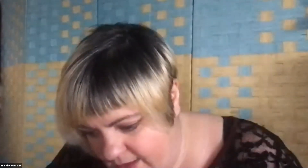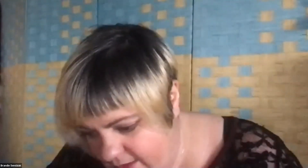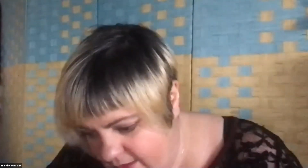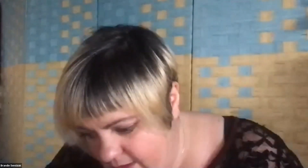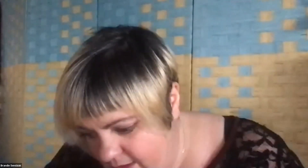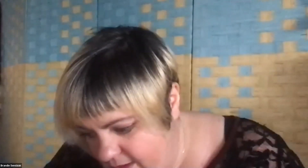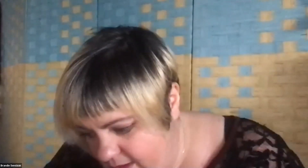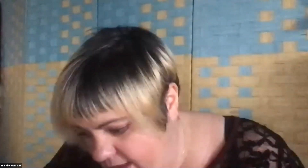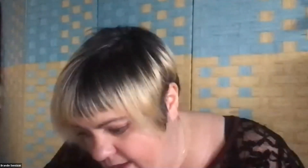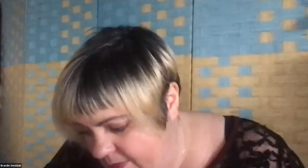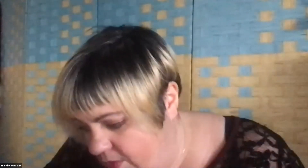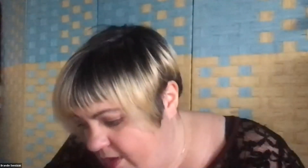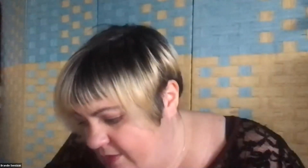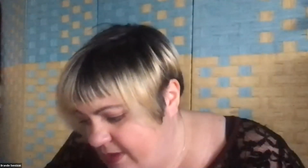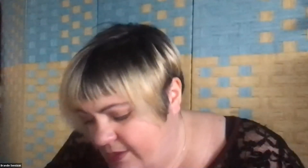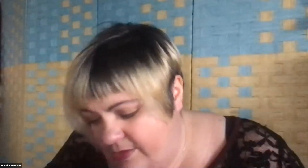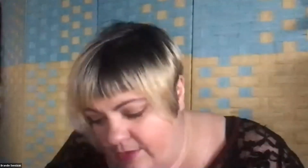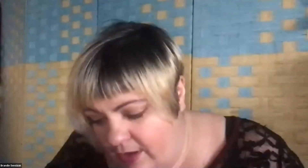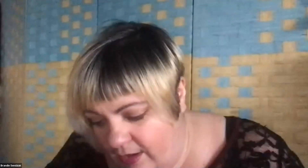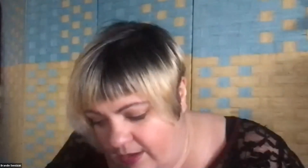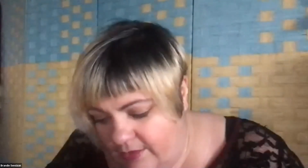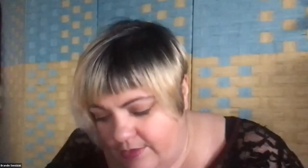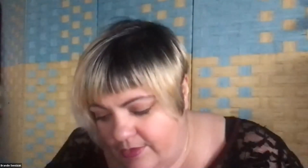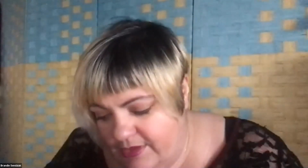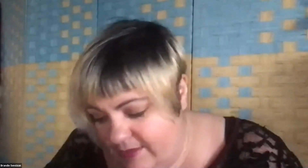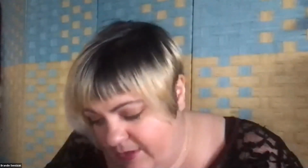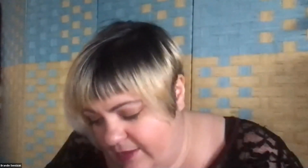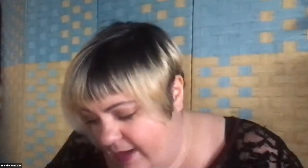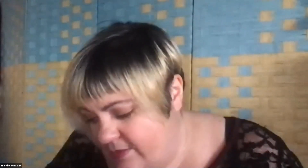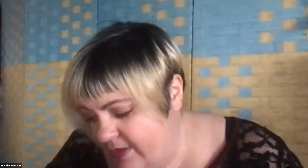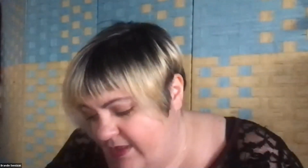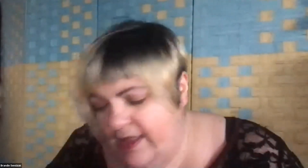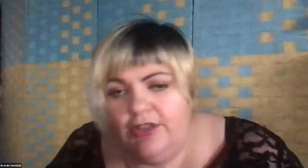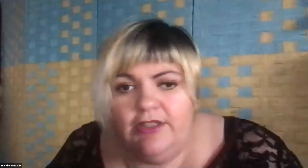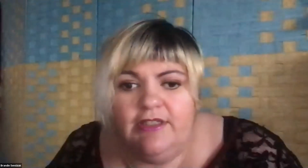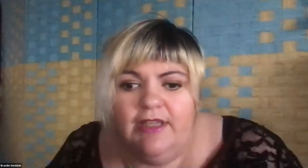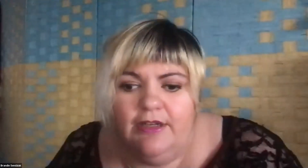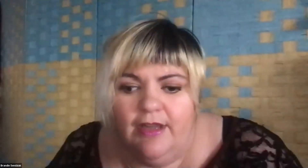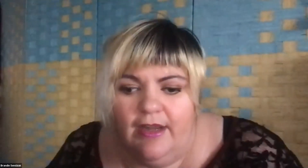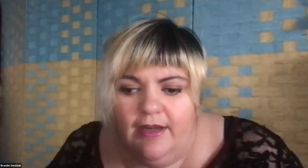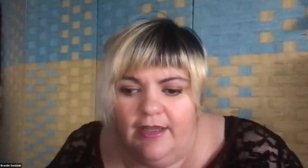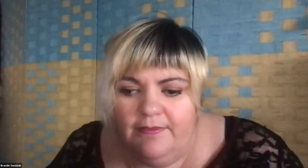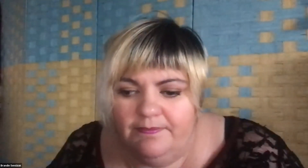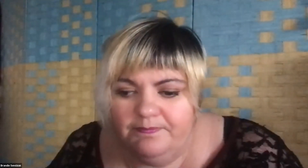Gmail dot com or go to our website and also I believe